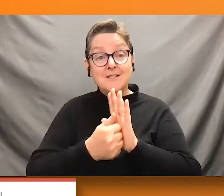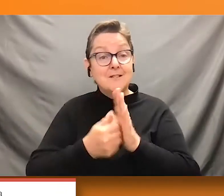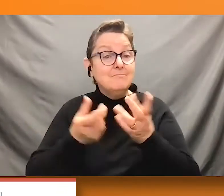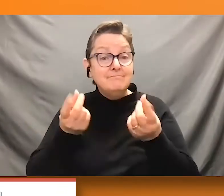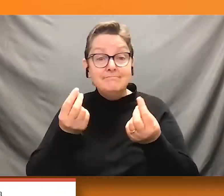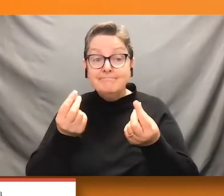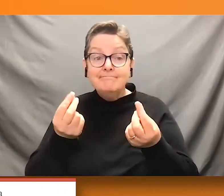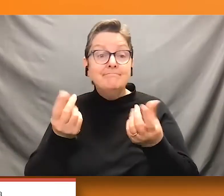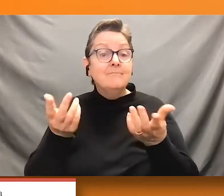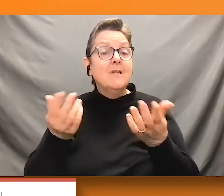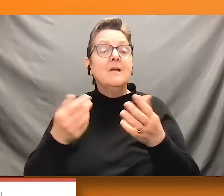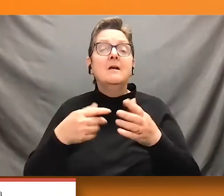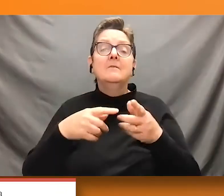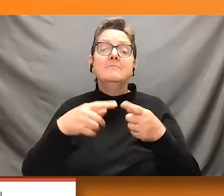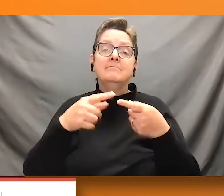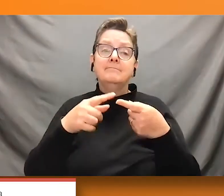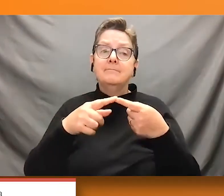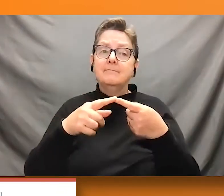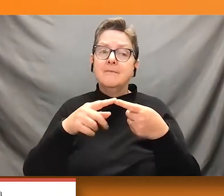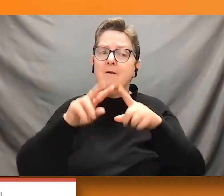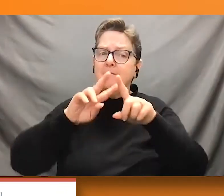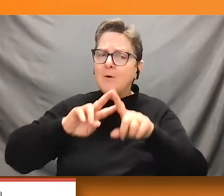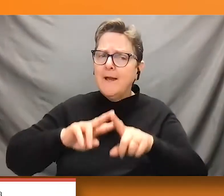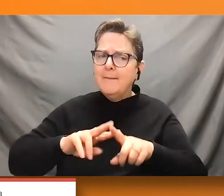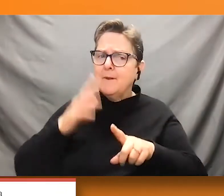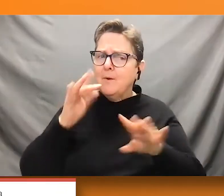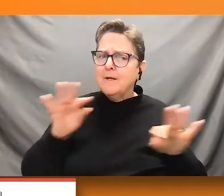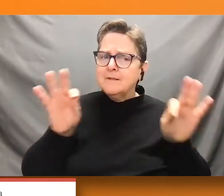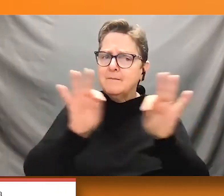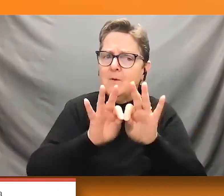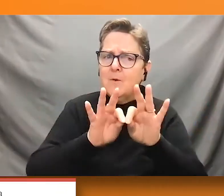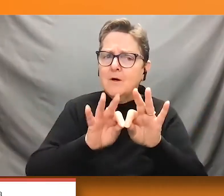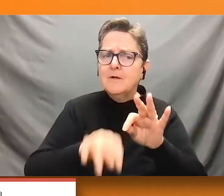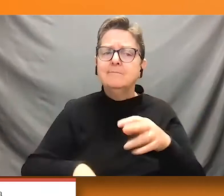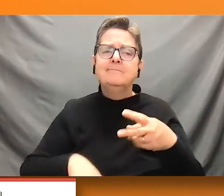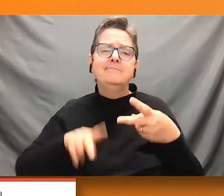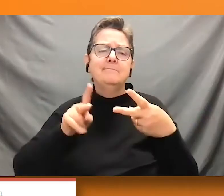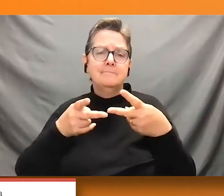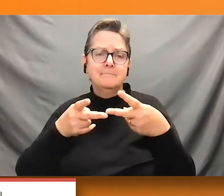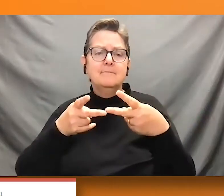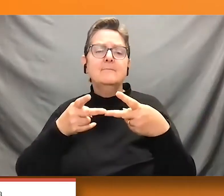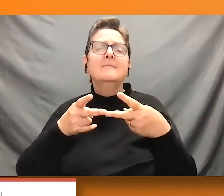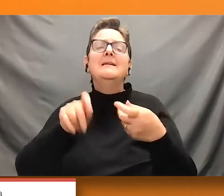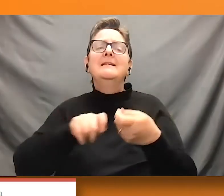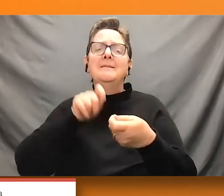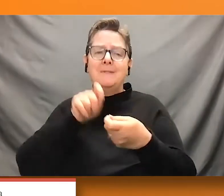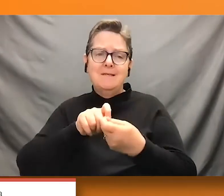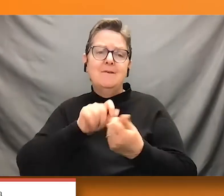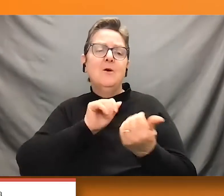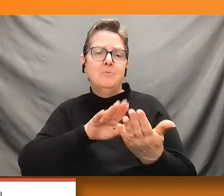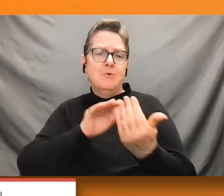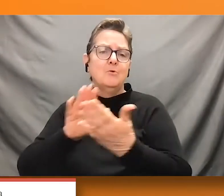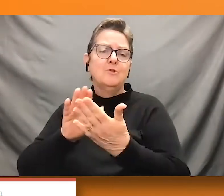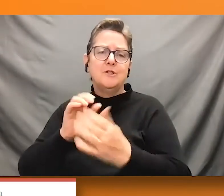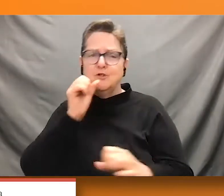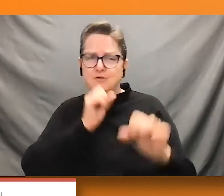So, basically, what we're gonna do today, we're gonna talk about vocabulary and why it's so important, and then we're going to go into specific strategies